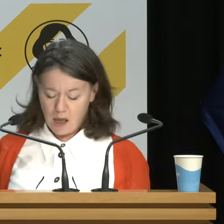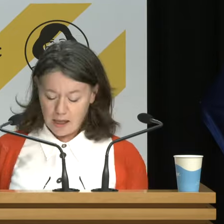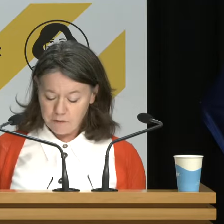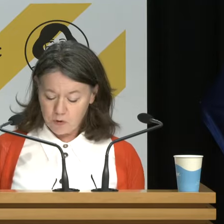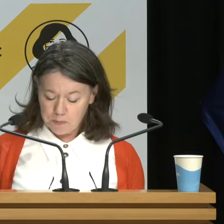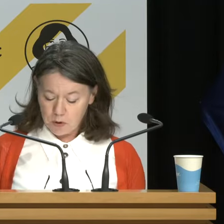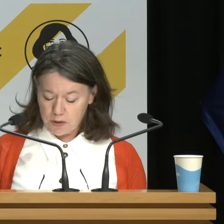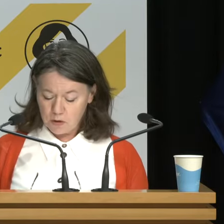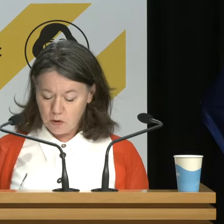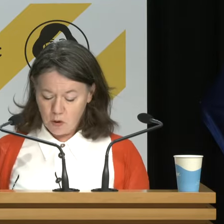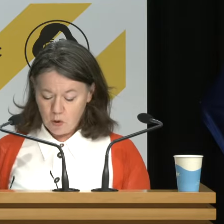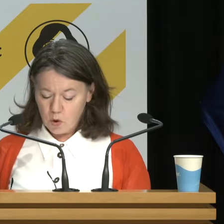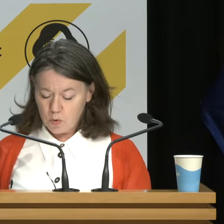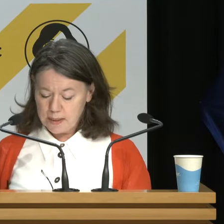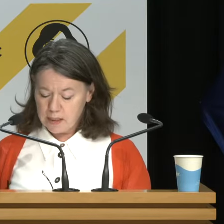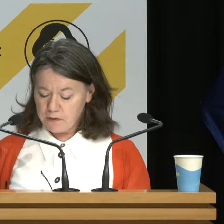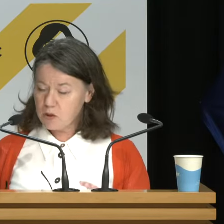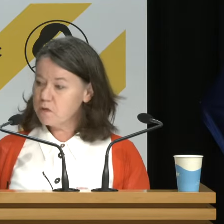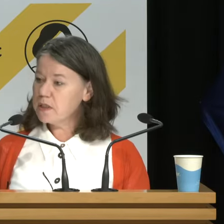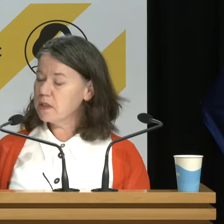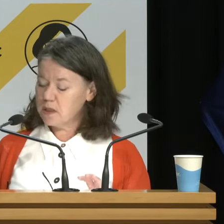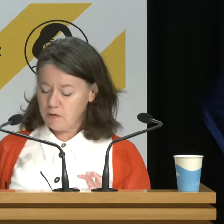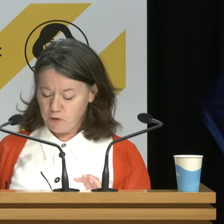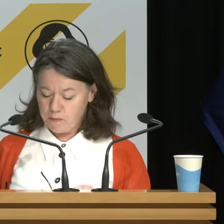Just lastly, today the Auckland